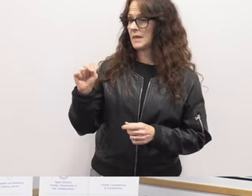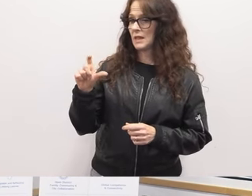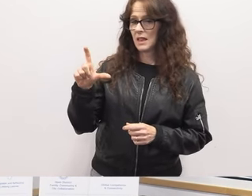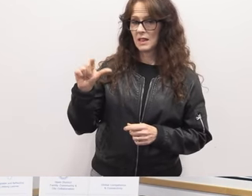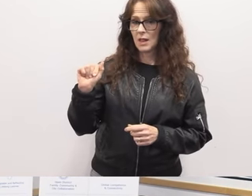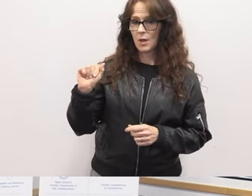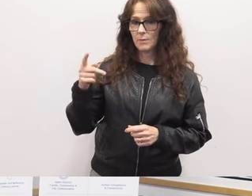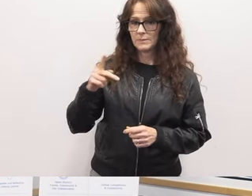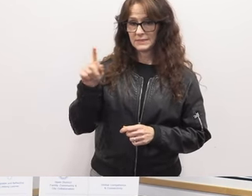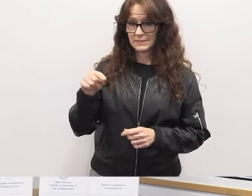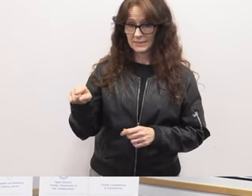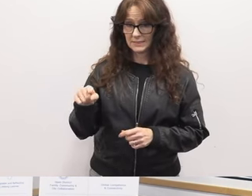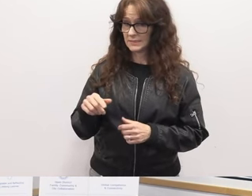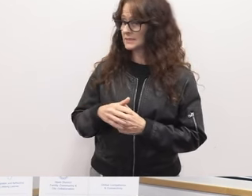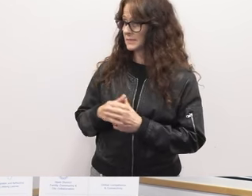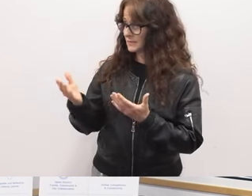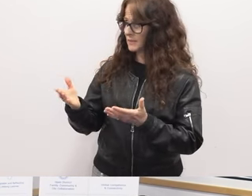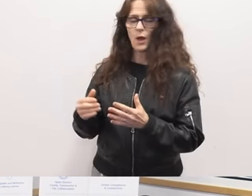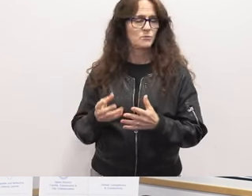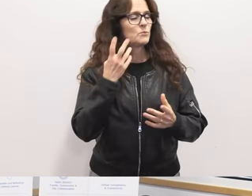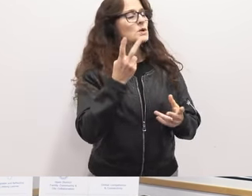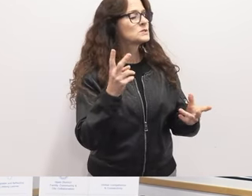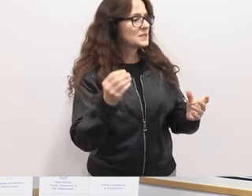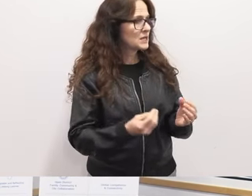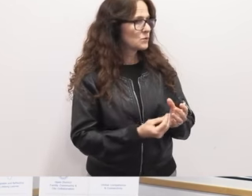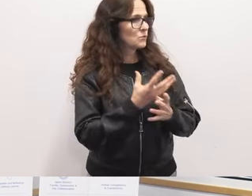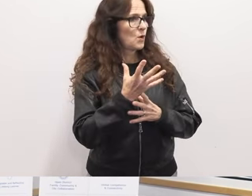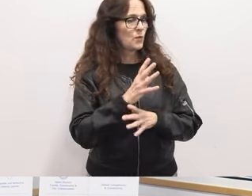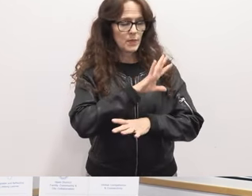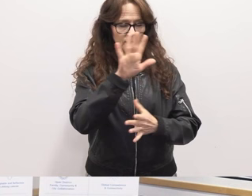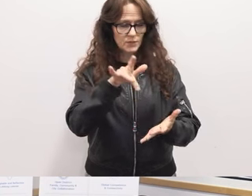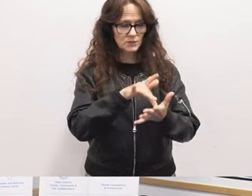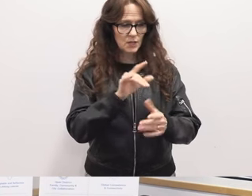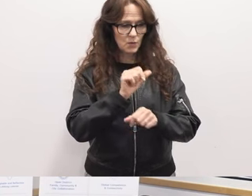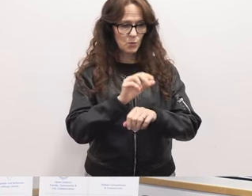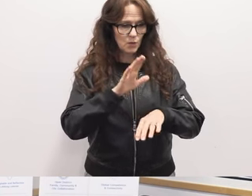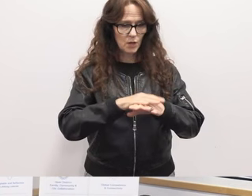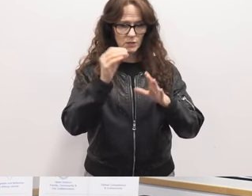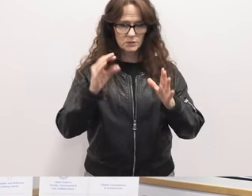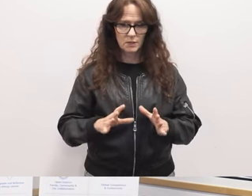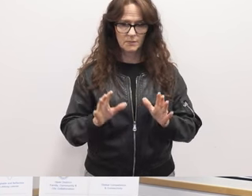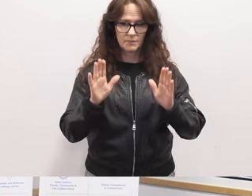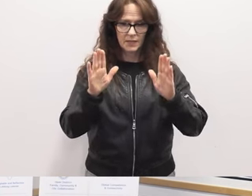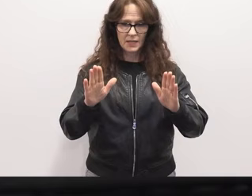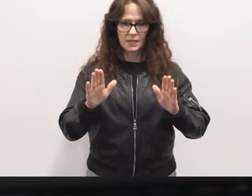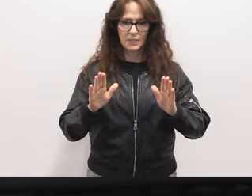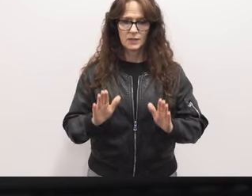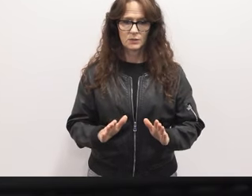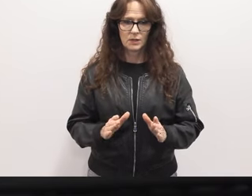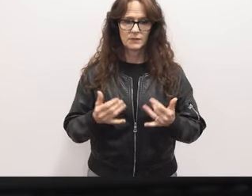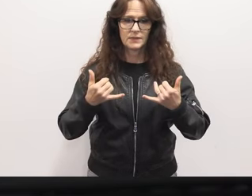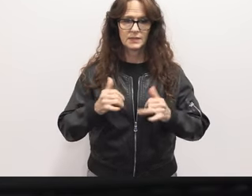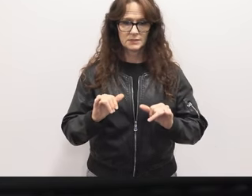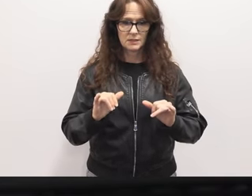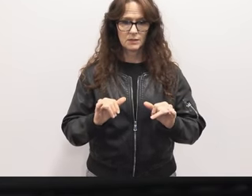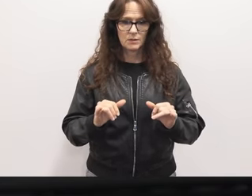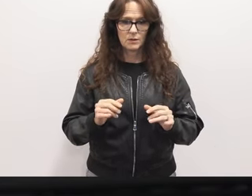where schools are centering their work on students, and it's great. There's still some room for improvement.